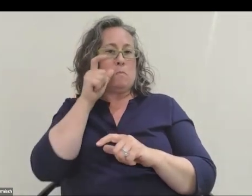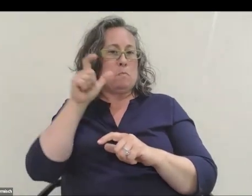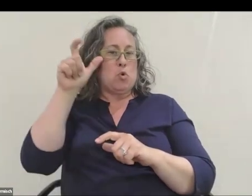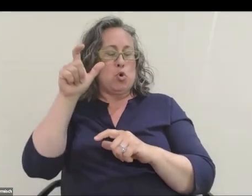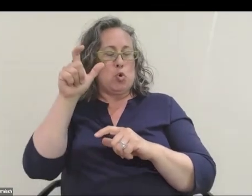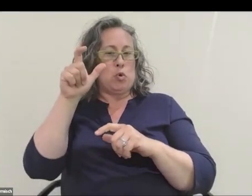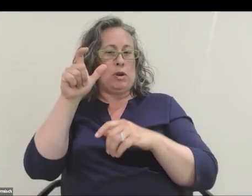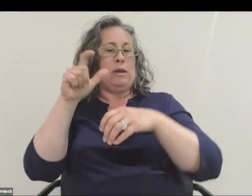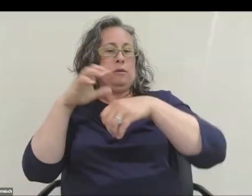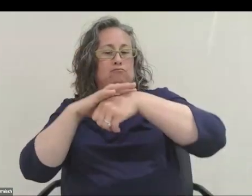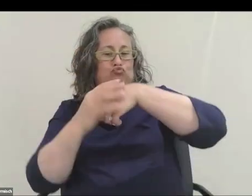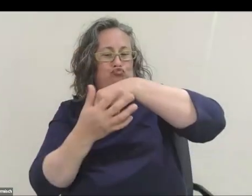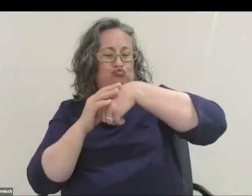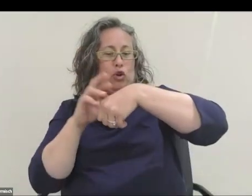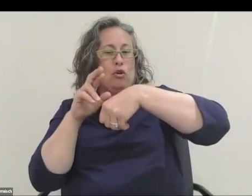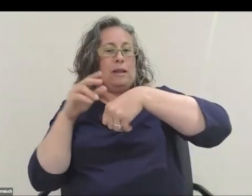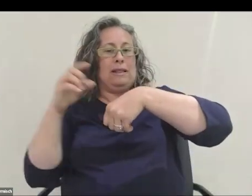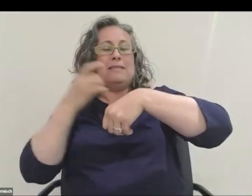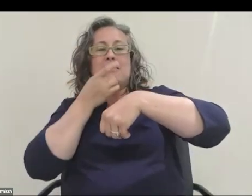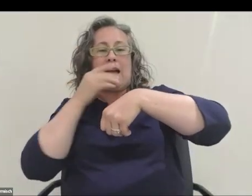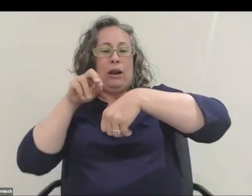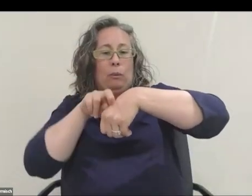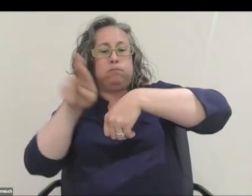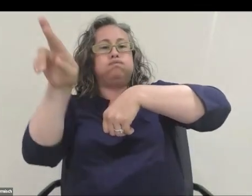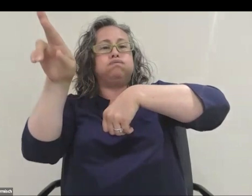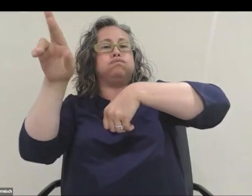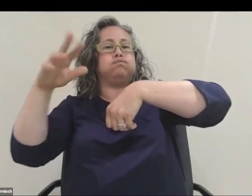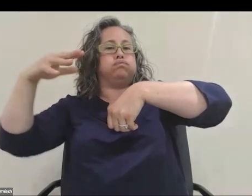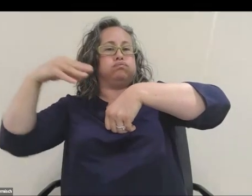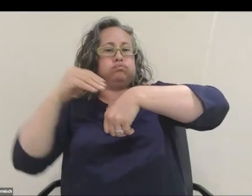of moon reflecting on the surface of the moon.